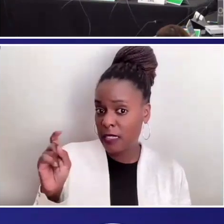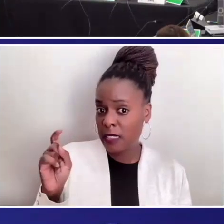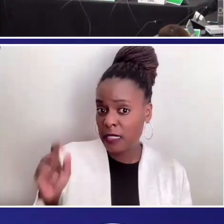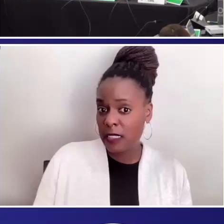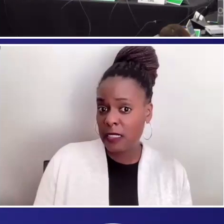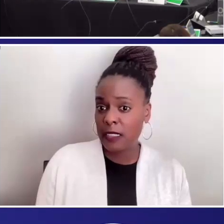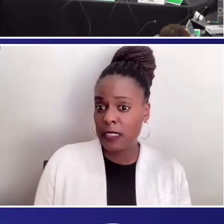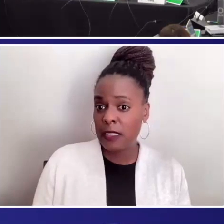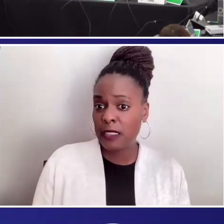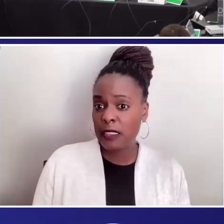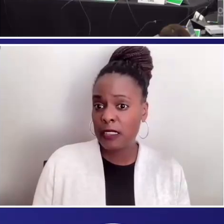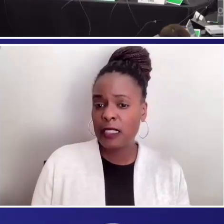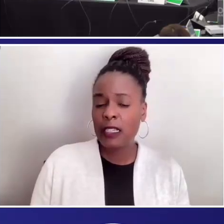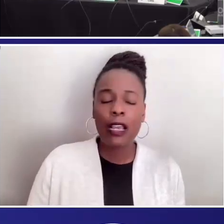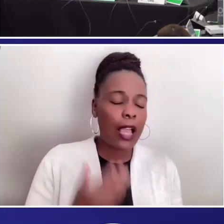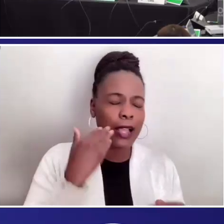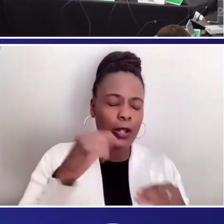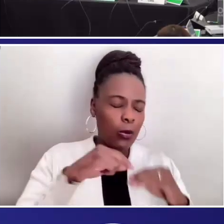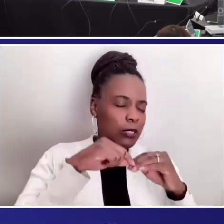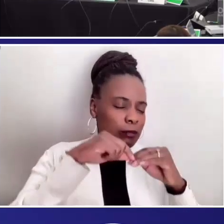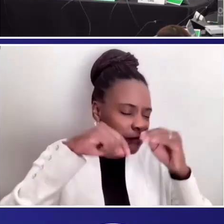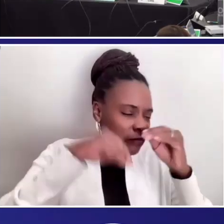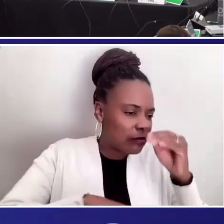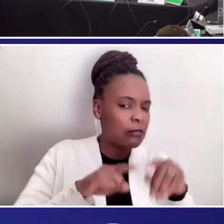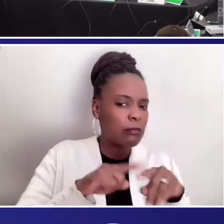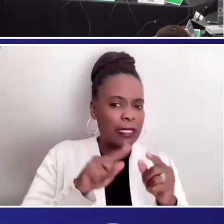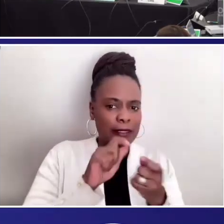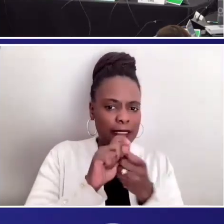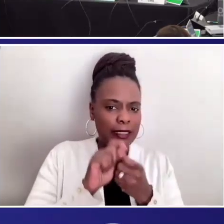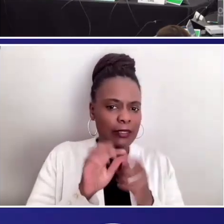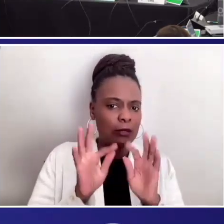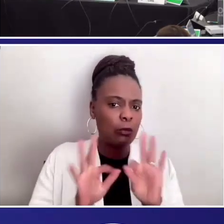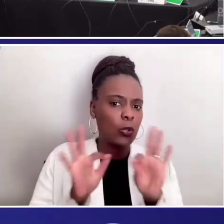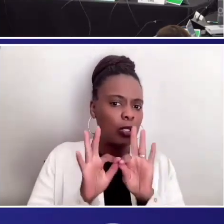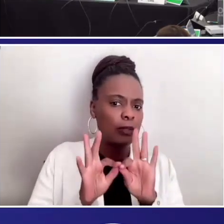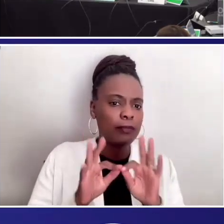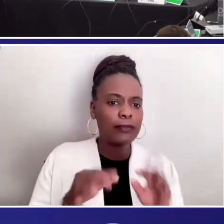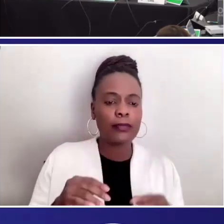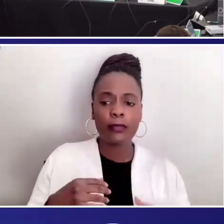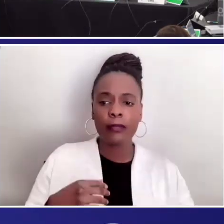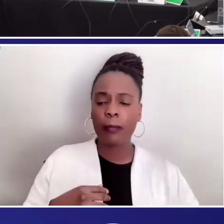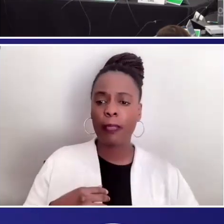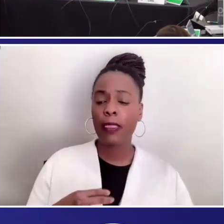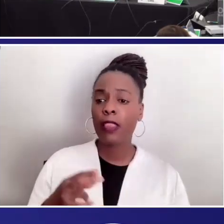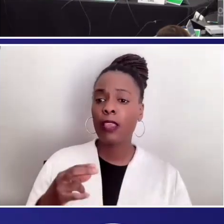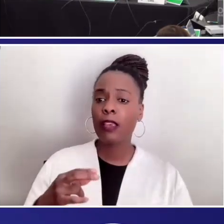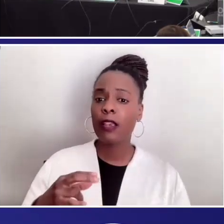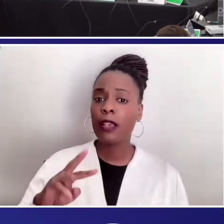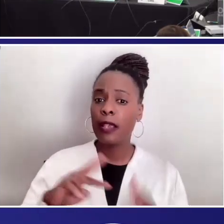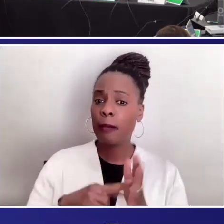I know I'm getting into the weeds here, but the details are important. In other words, is it -- does, does Romanette one and three do those